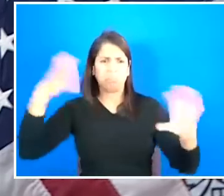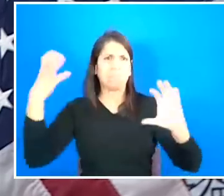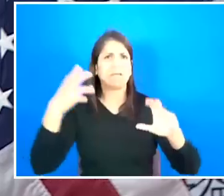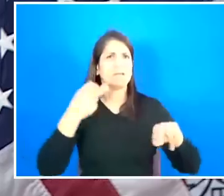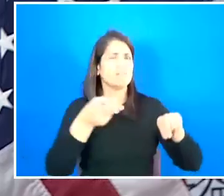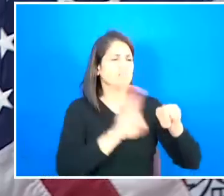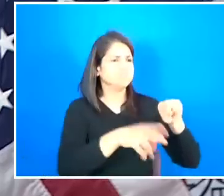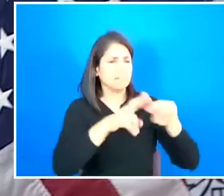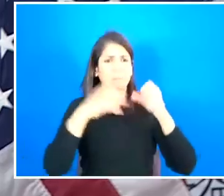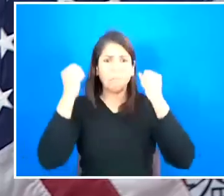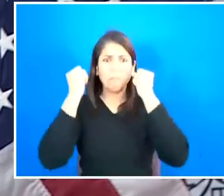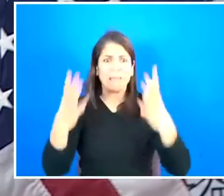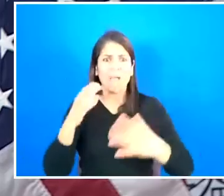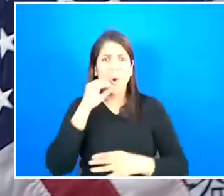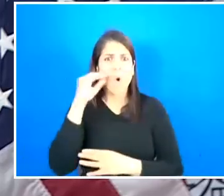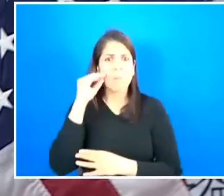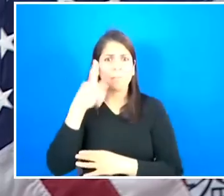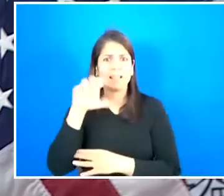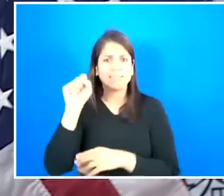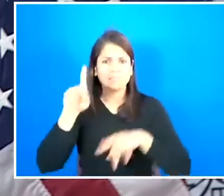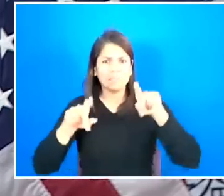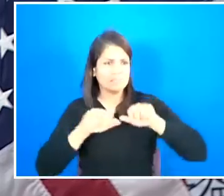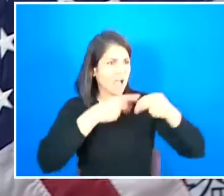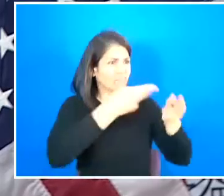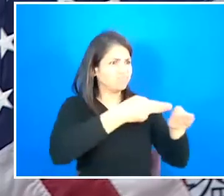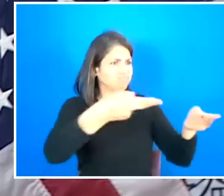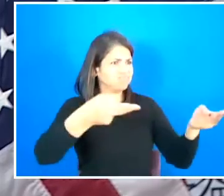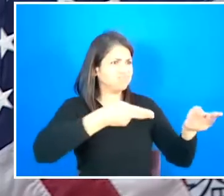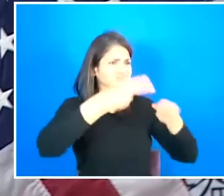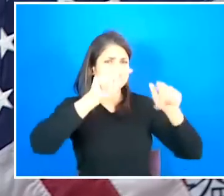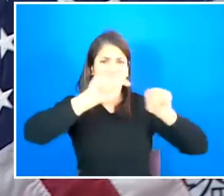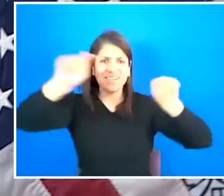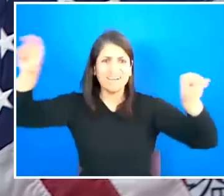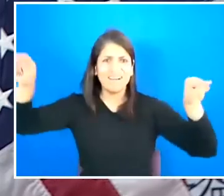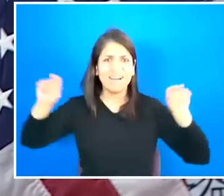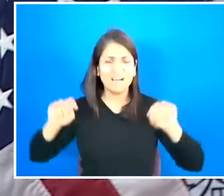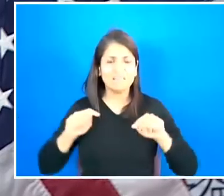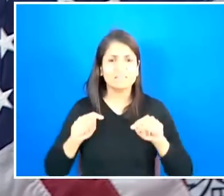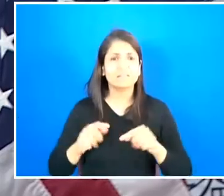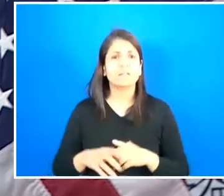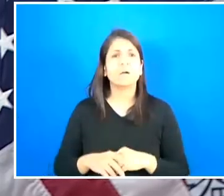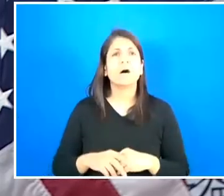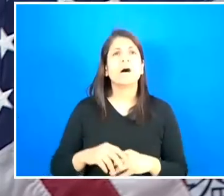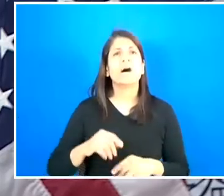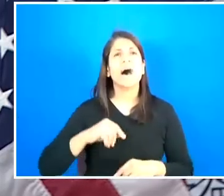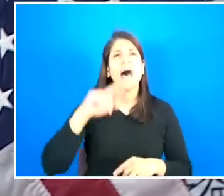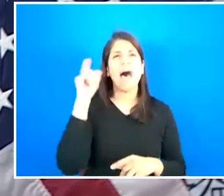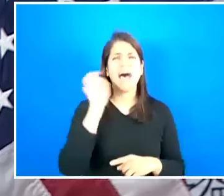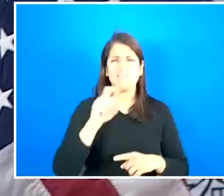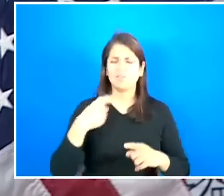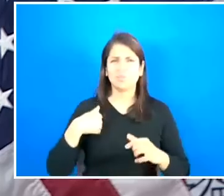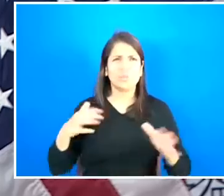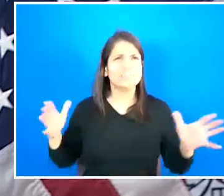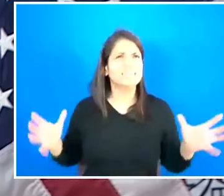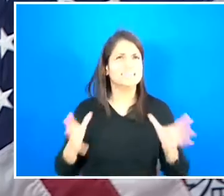LONG, THAT NEEDS TO STOP. THE WAY TO STOP THAT IS SUPPORT THOSE PEOPLE AND HELP THEM COM IEN AND ACCEPT